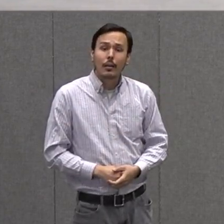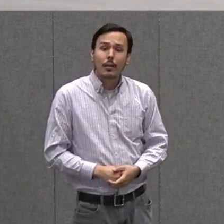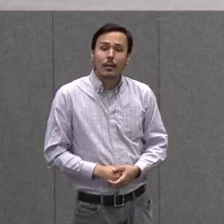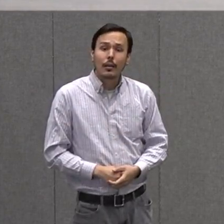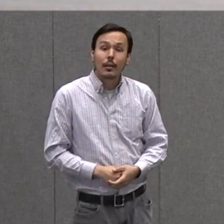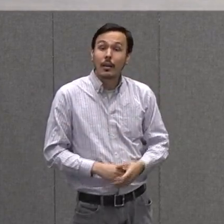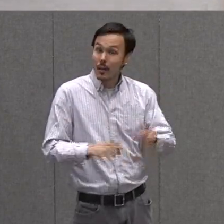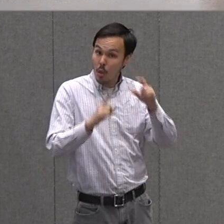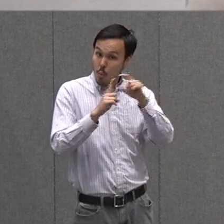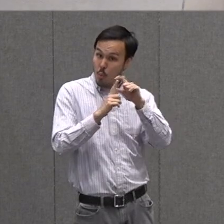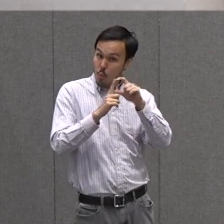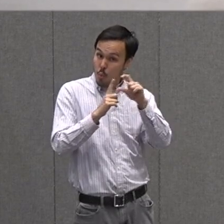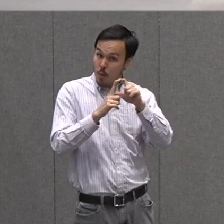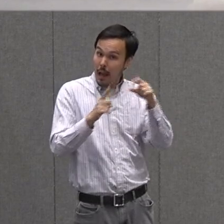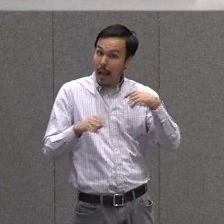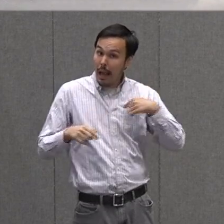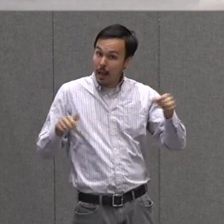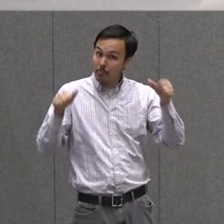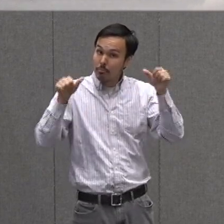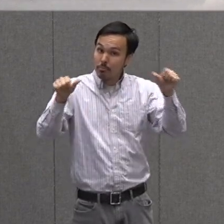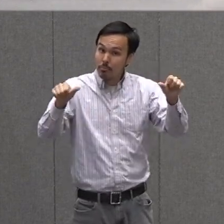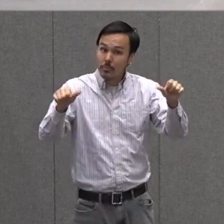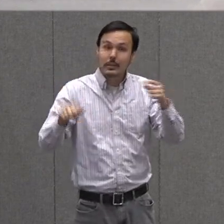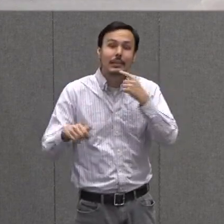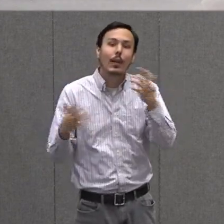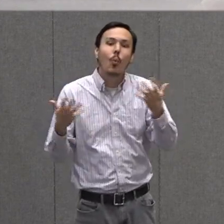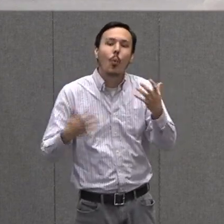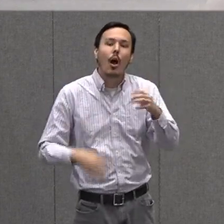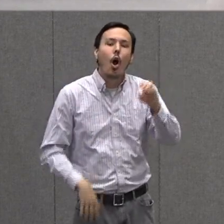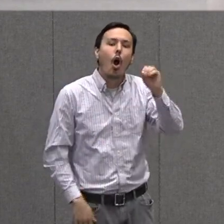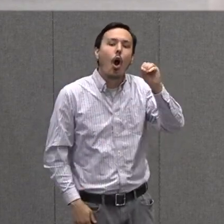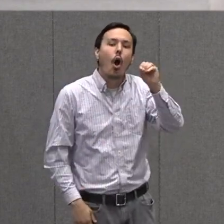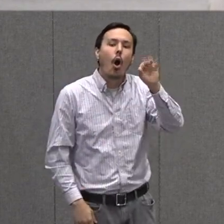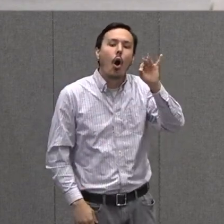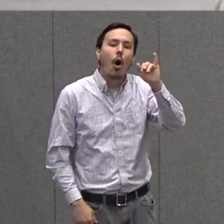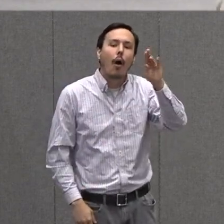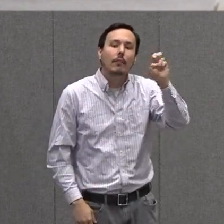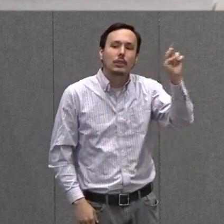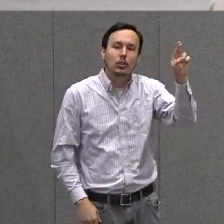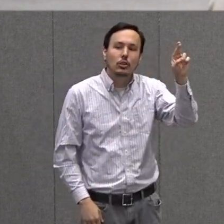The word I chose for this picture is officer. Can you say officer?